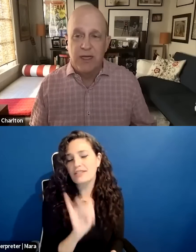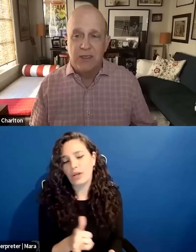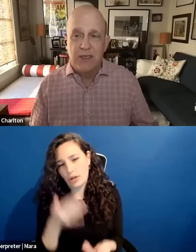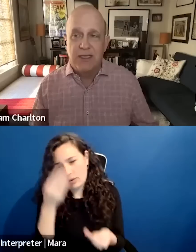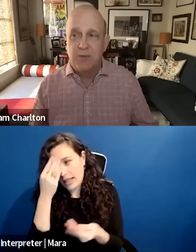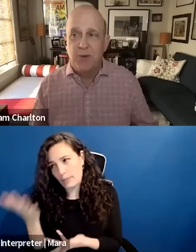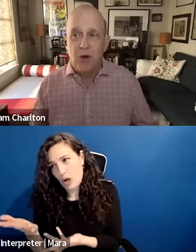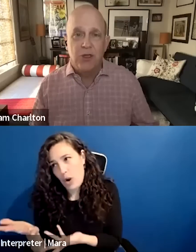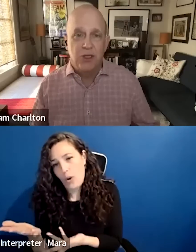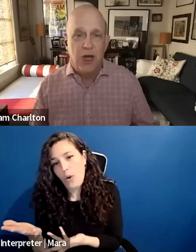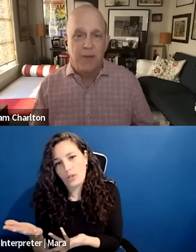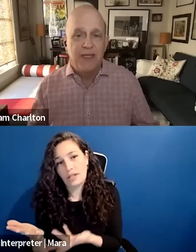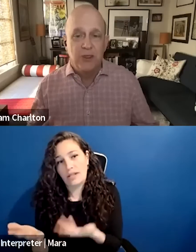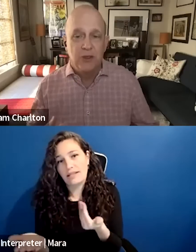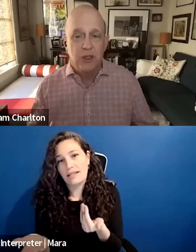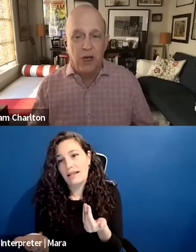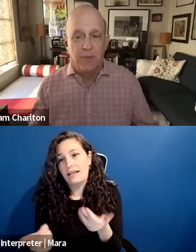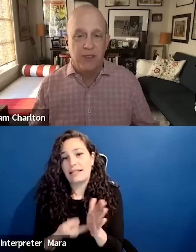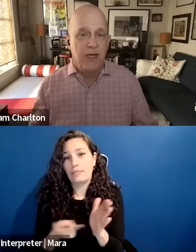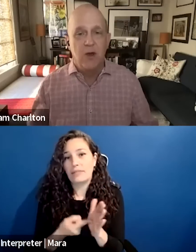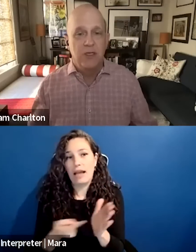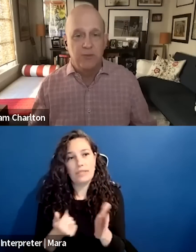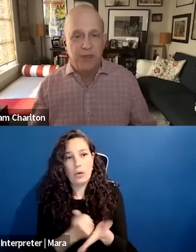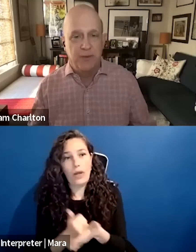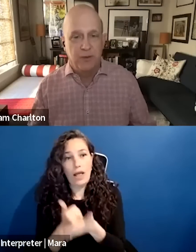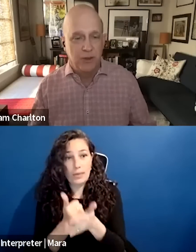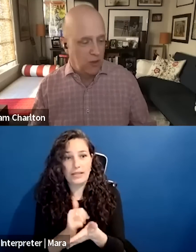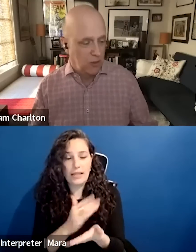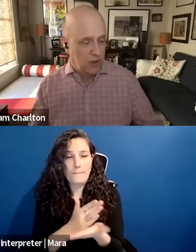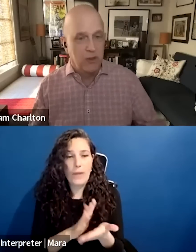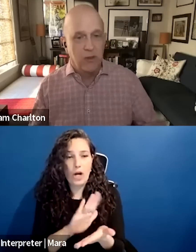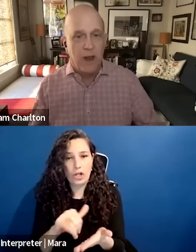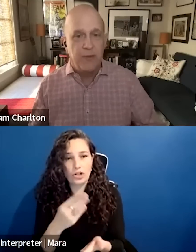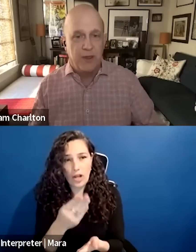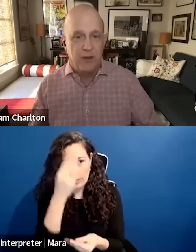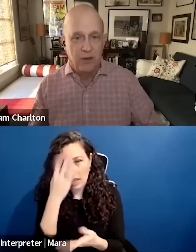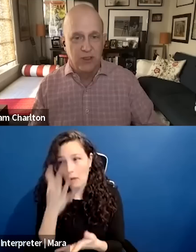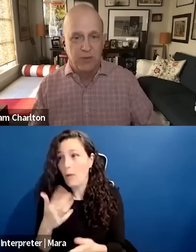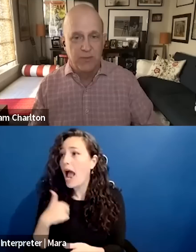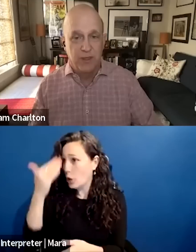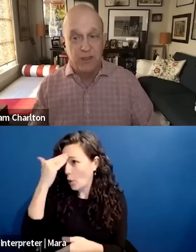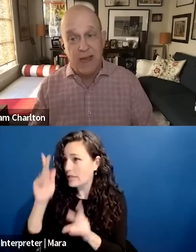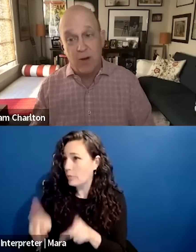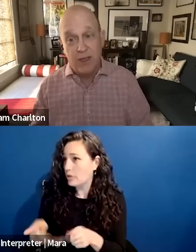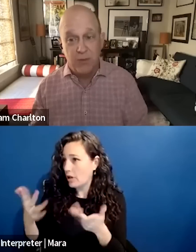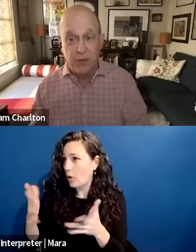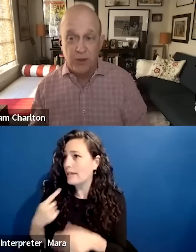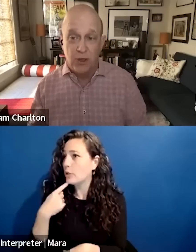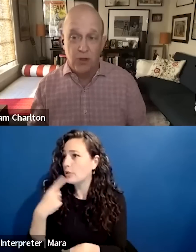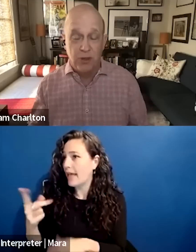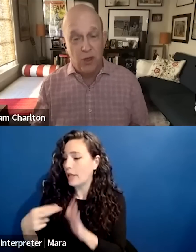So that's part of the job. That's your job is I know these people, so tell your rep that you know these people 'cause how are they supposed to know